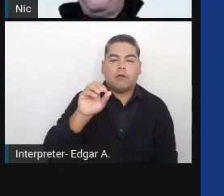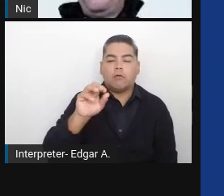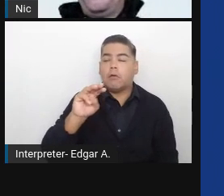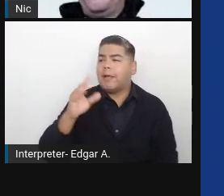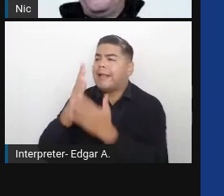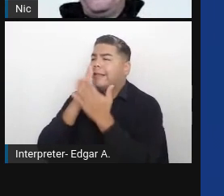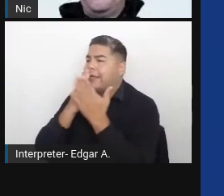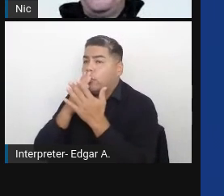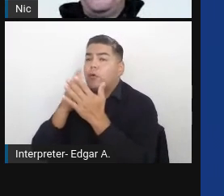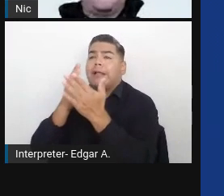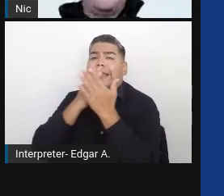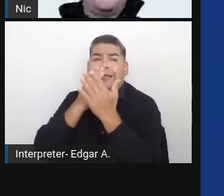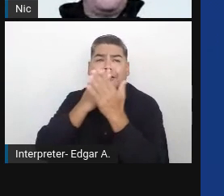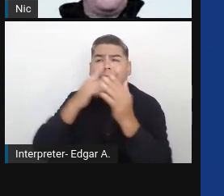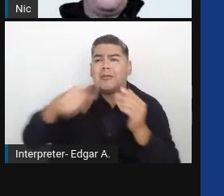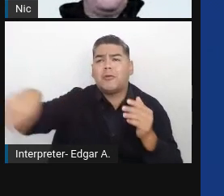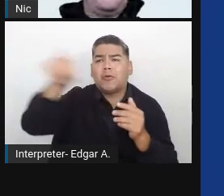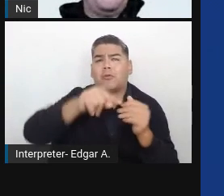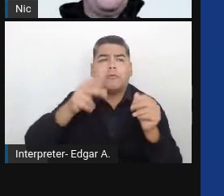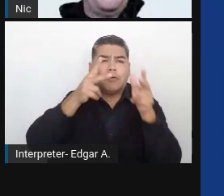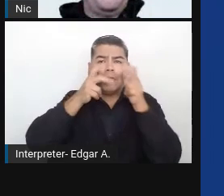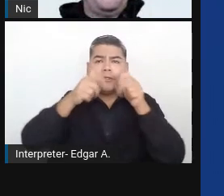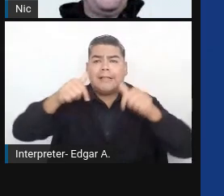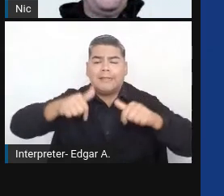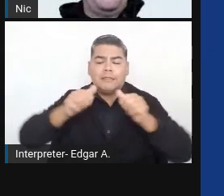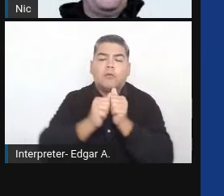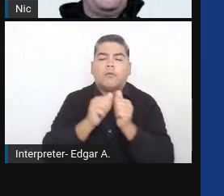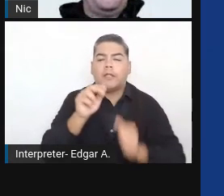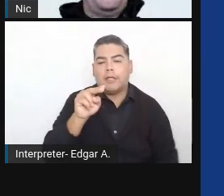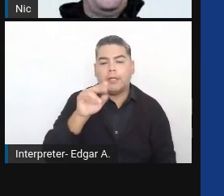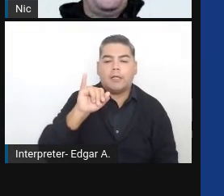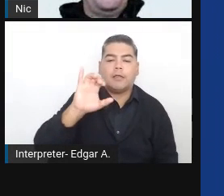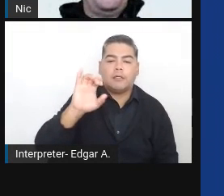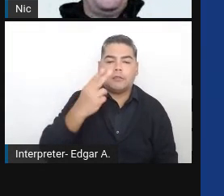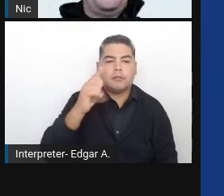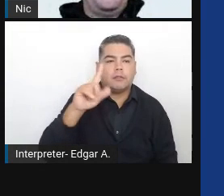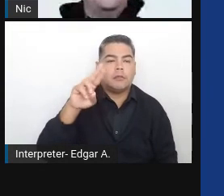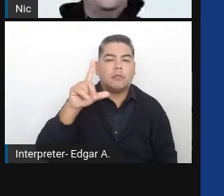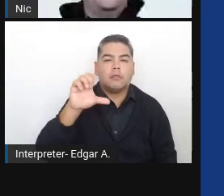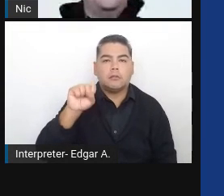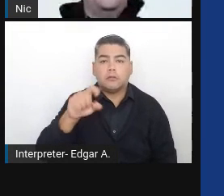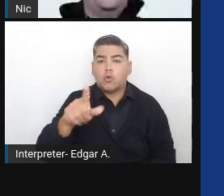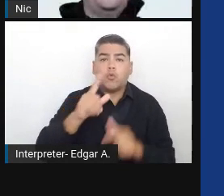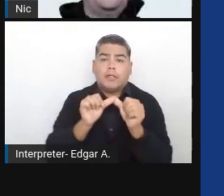Thank you everyone for attending this session with Nicolas Steenhout. You can continue the conversation in the chat